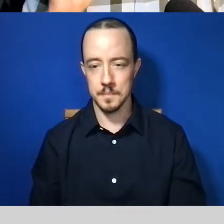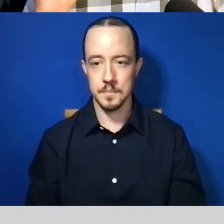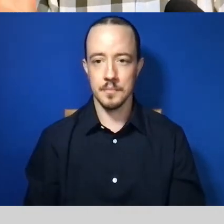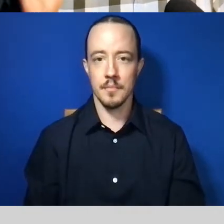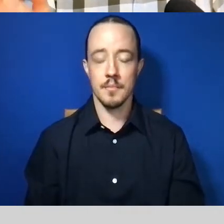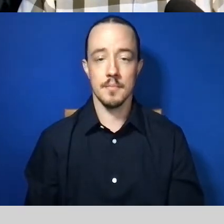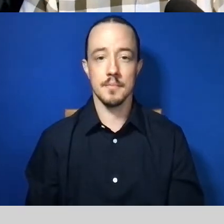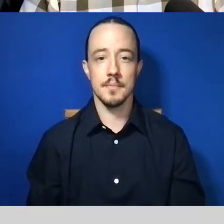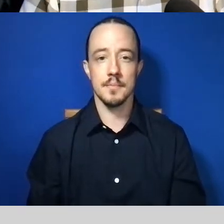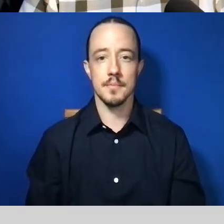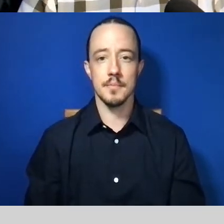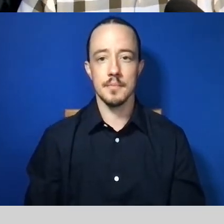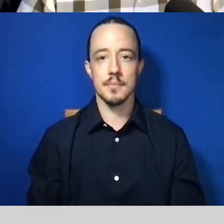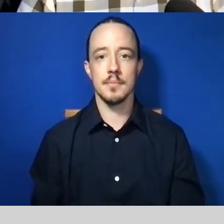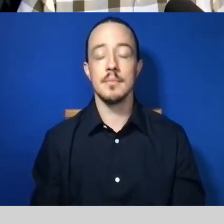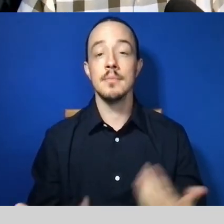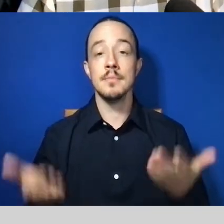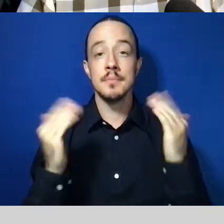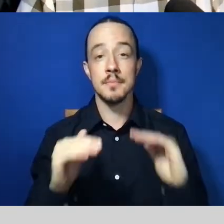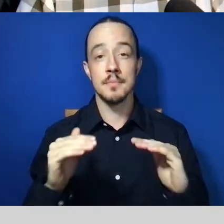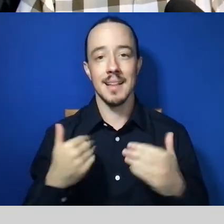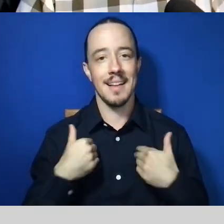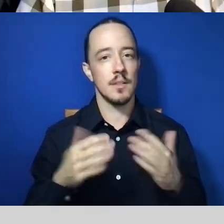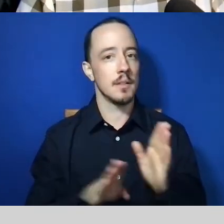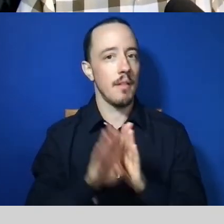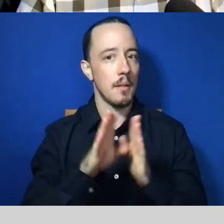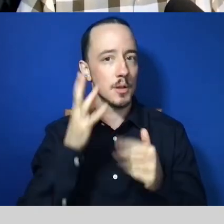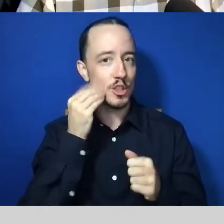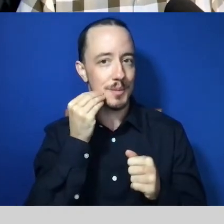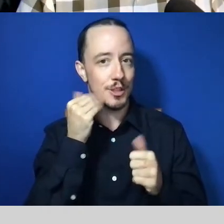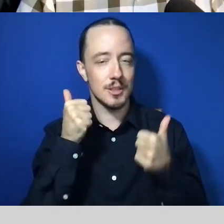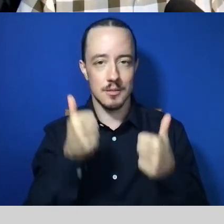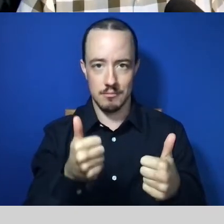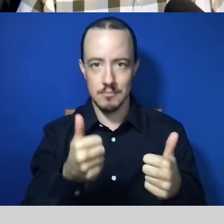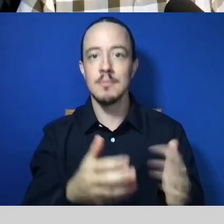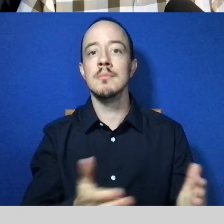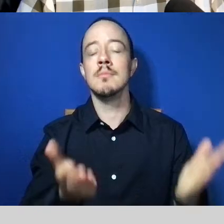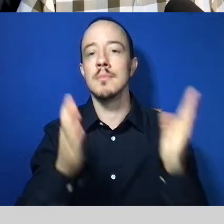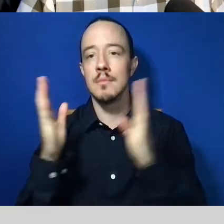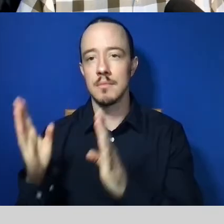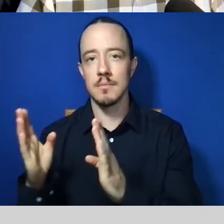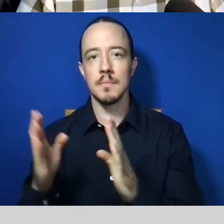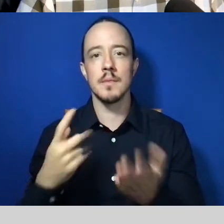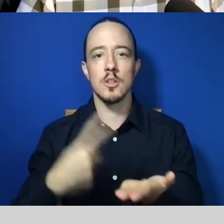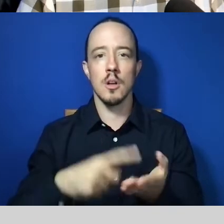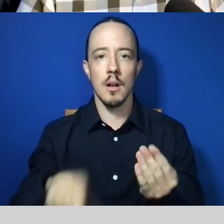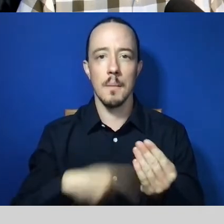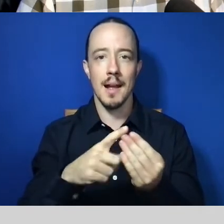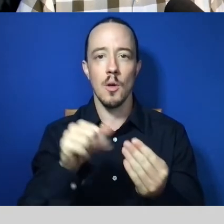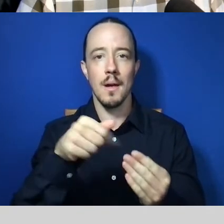We've got the developer experience down. Let's go over and talk about the application delivery.